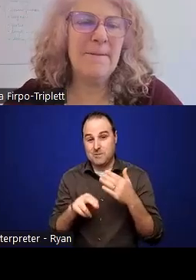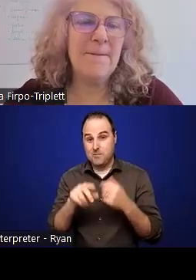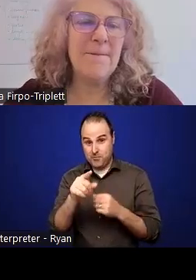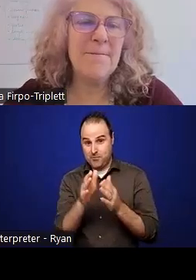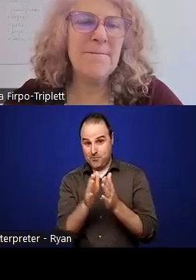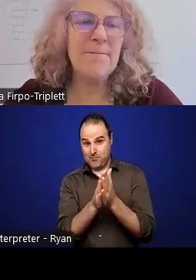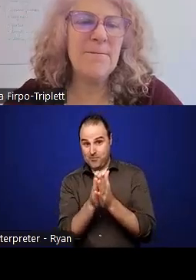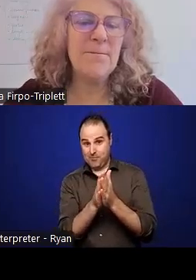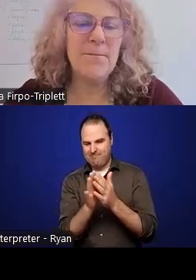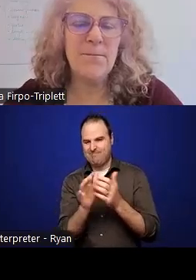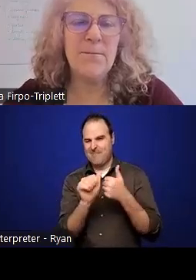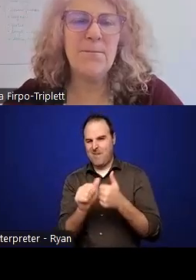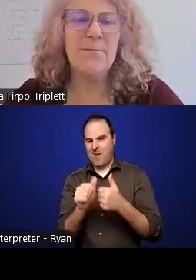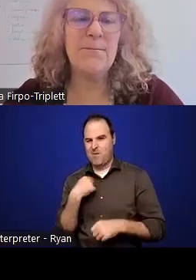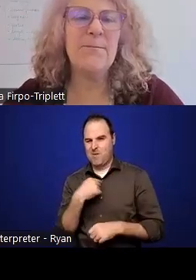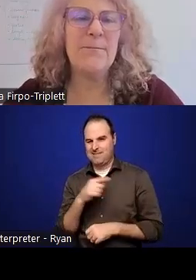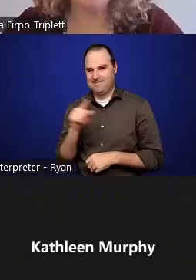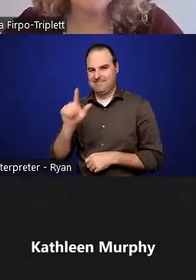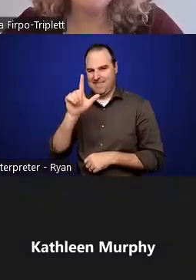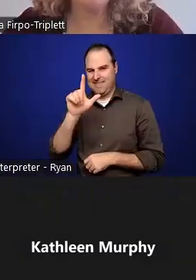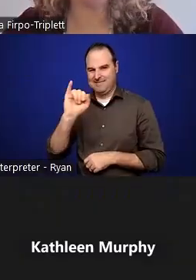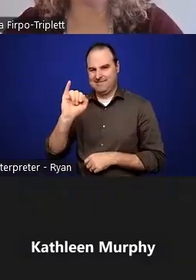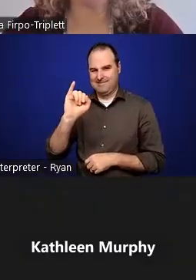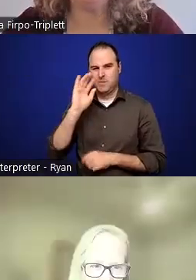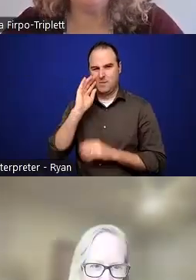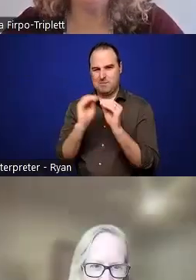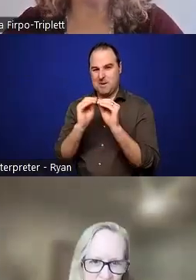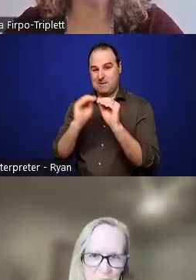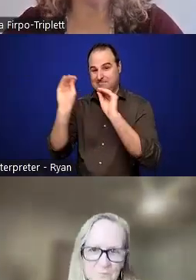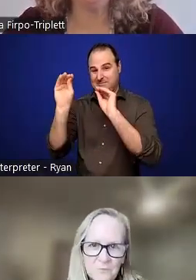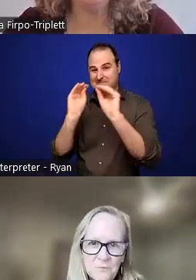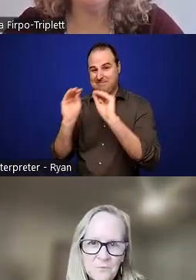because we will be sharing more there when the time comes. And I will put that in the chat.